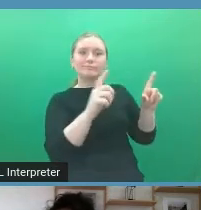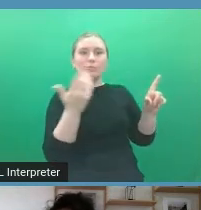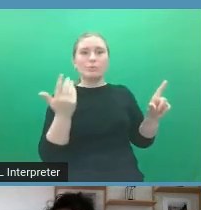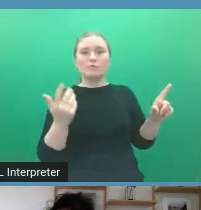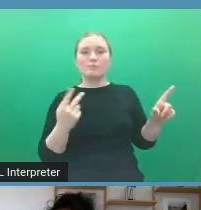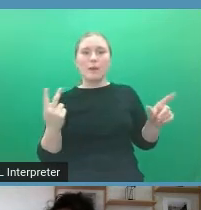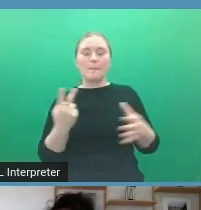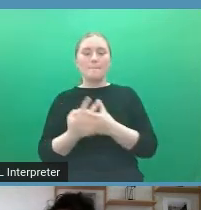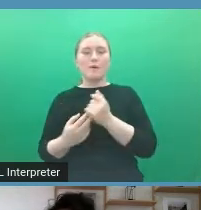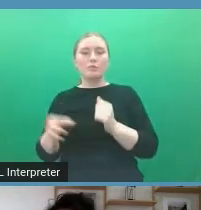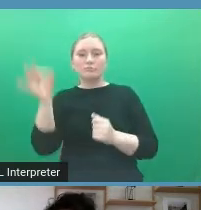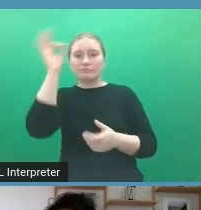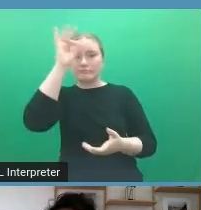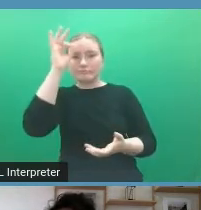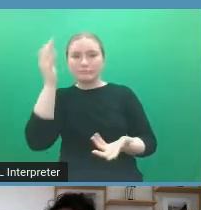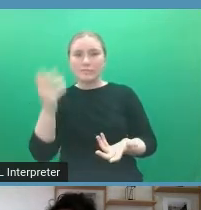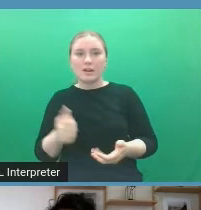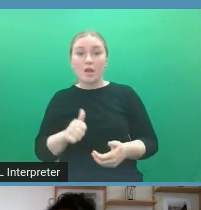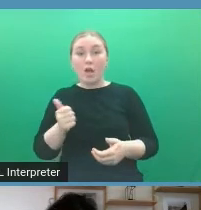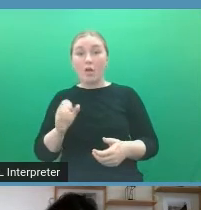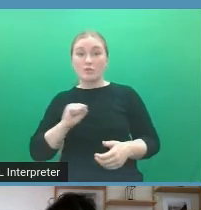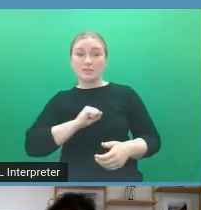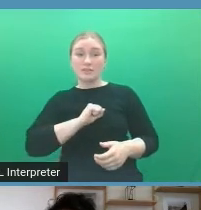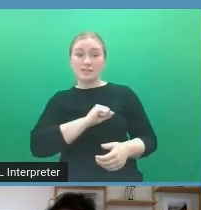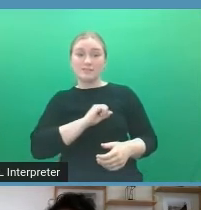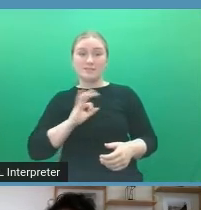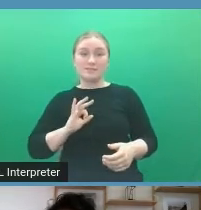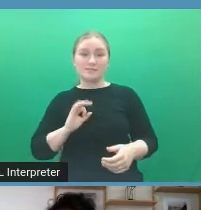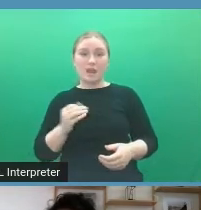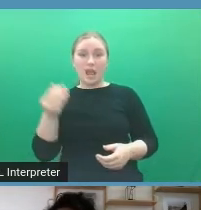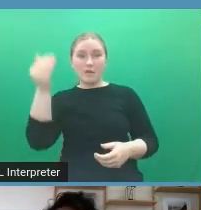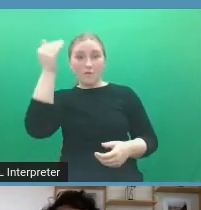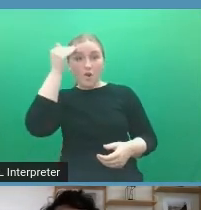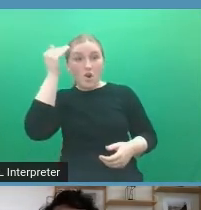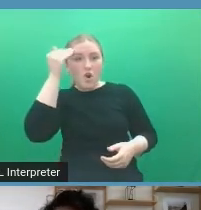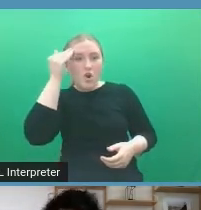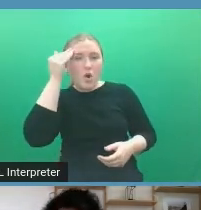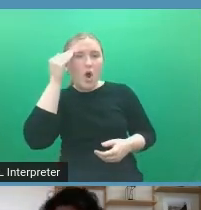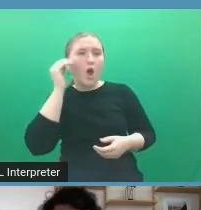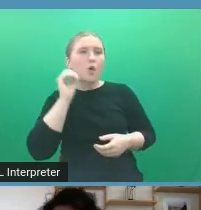was things that the staff understood because they work with the collection a lot. So